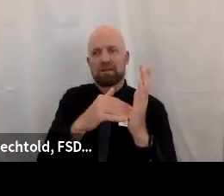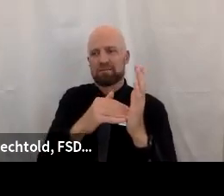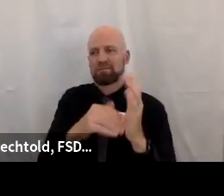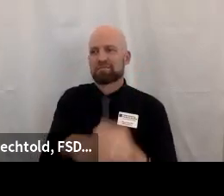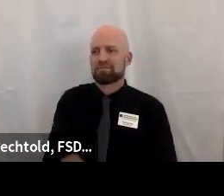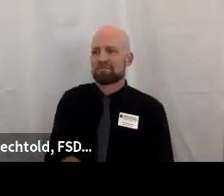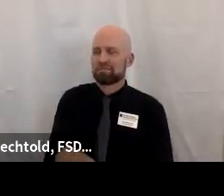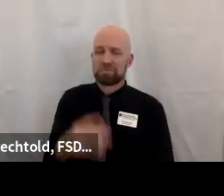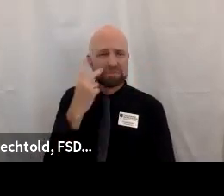modeling again